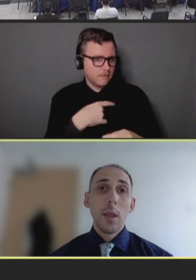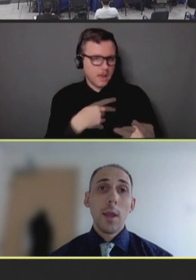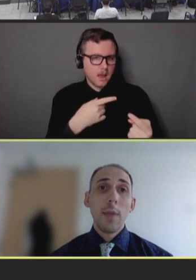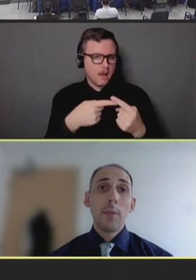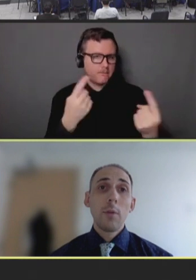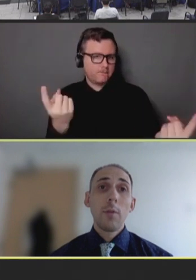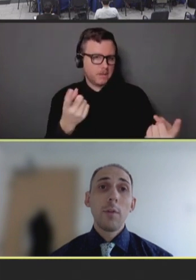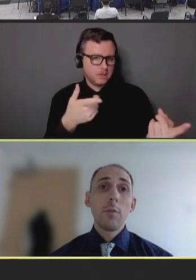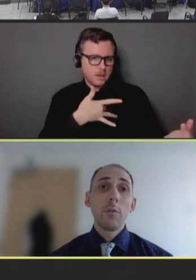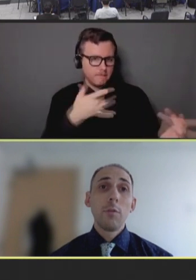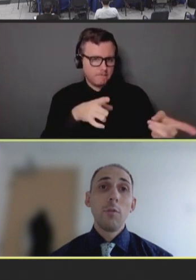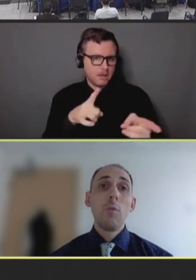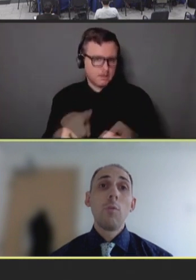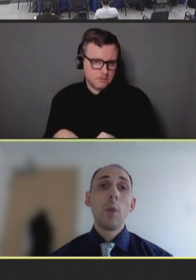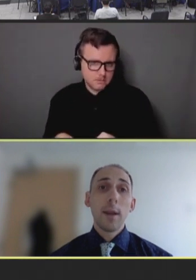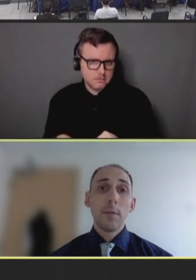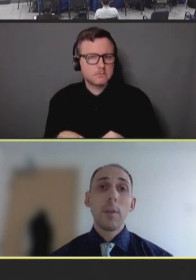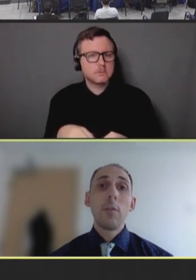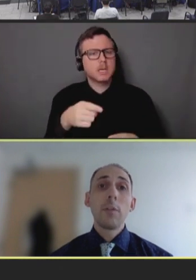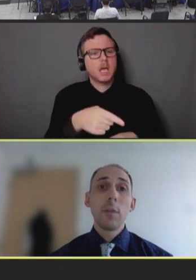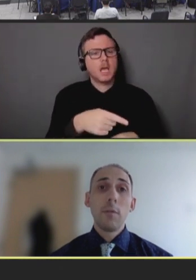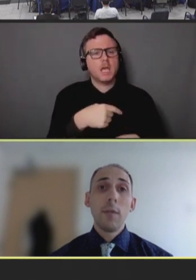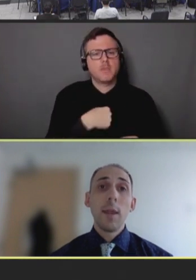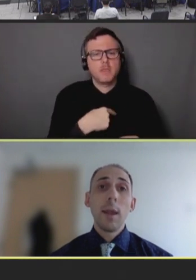And these were individuals who were actually using the V.A.